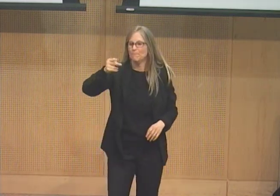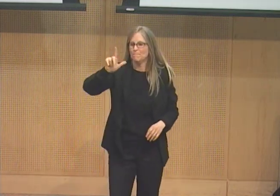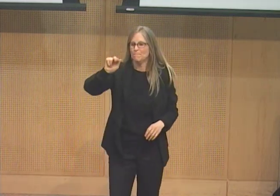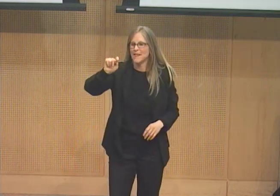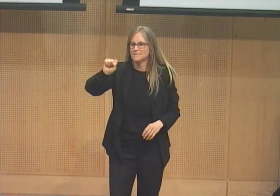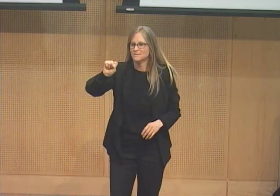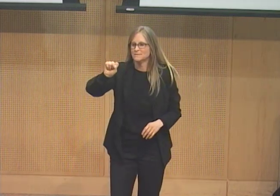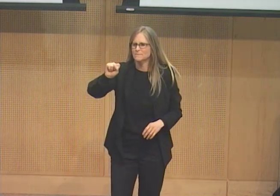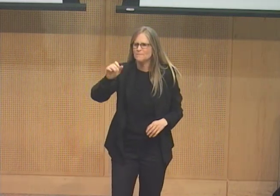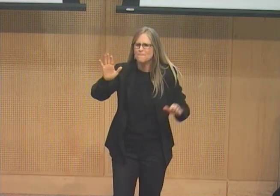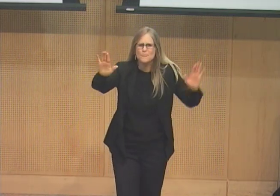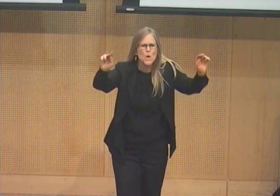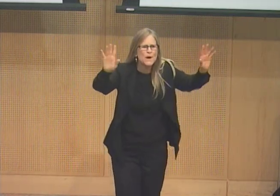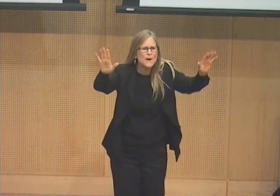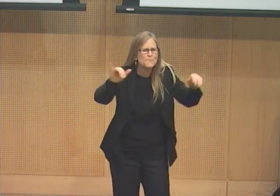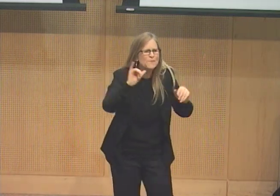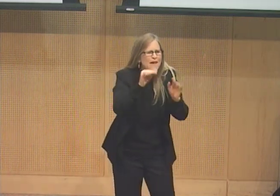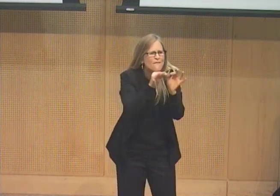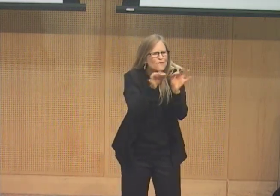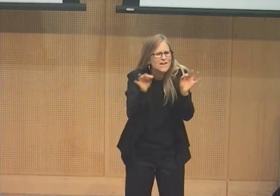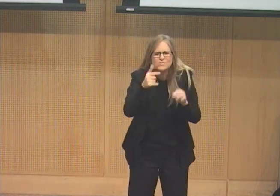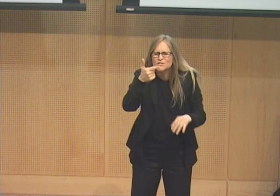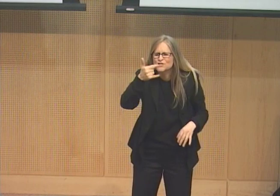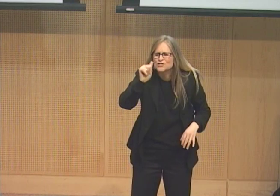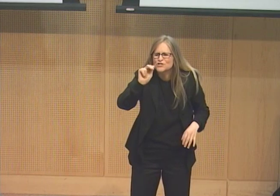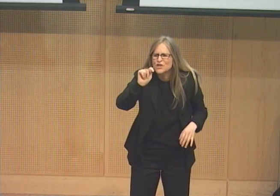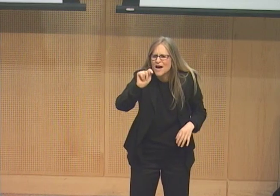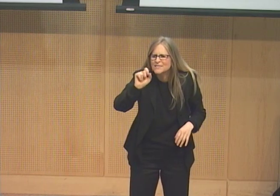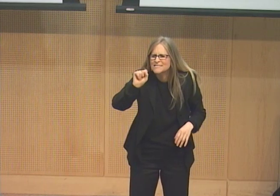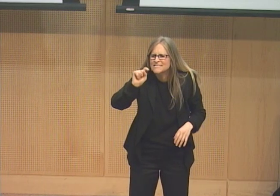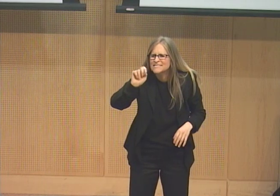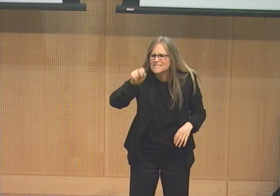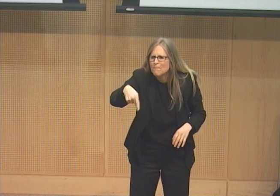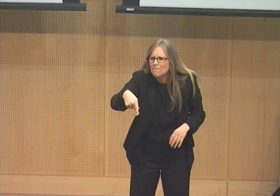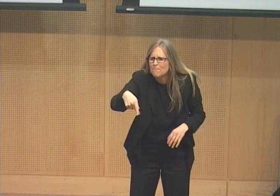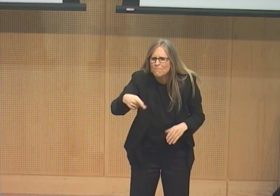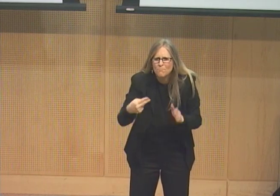for Ear Implants." OK. "Giant steps."